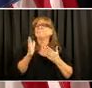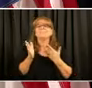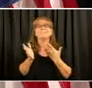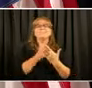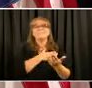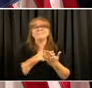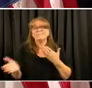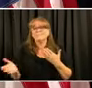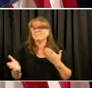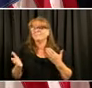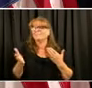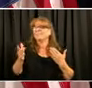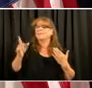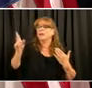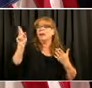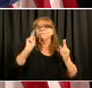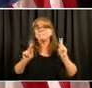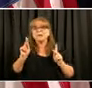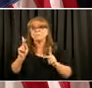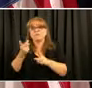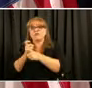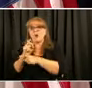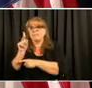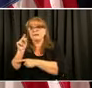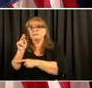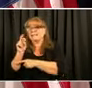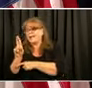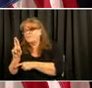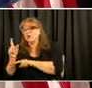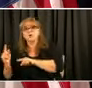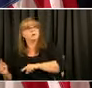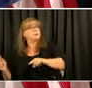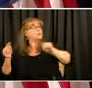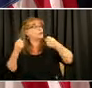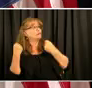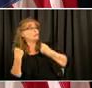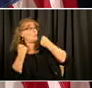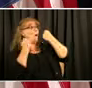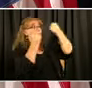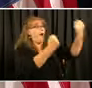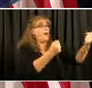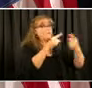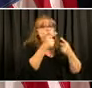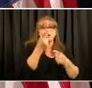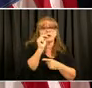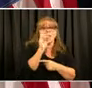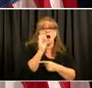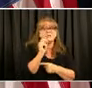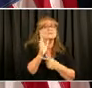austin or miami anybody could potentially have the virus and so a lot of those